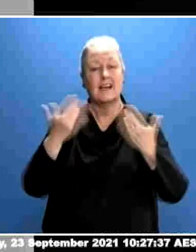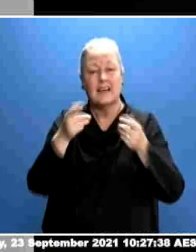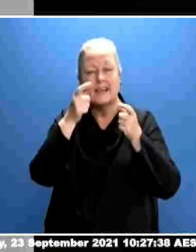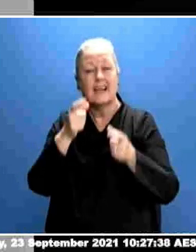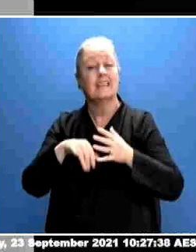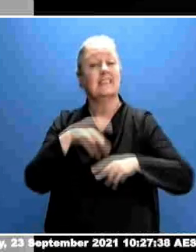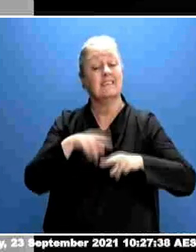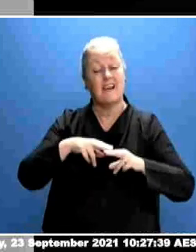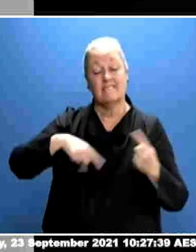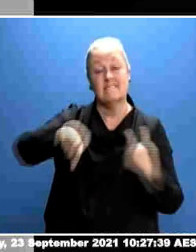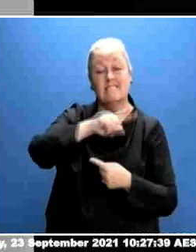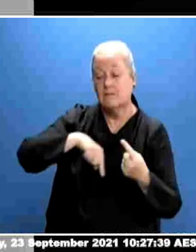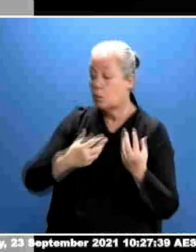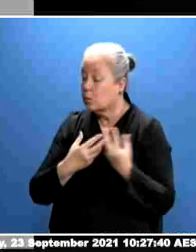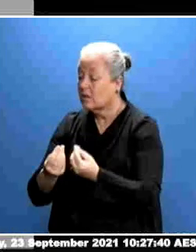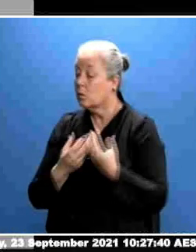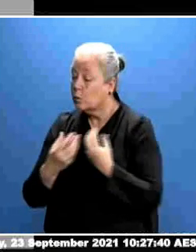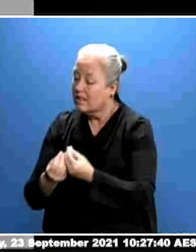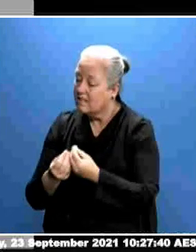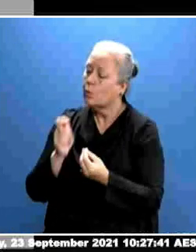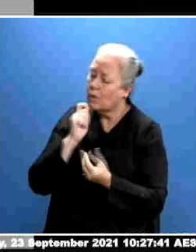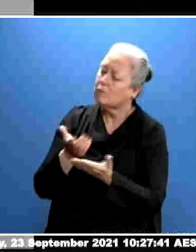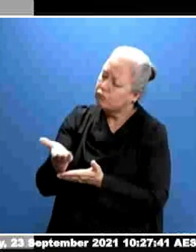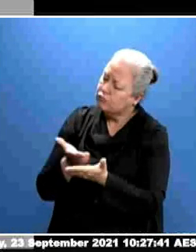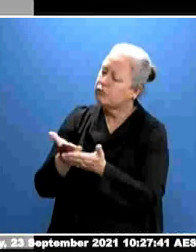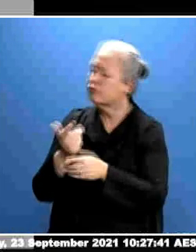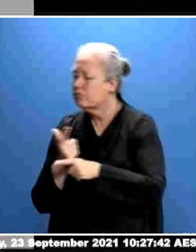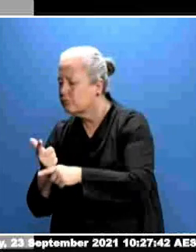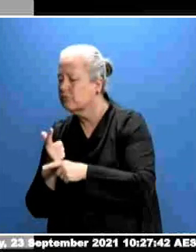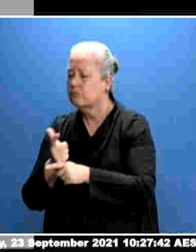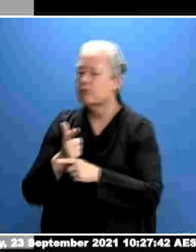They provide therapeutic discussions which aim to help a child explore